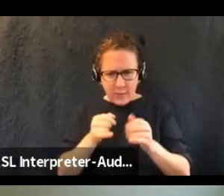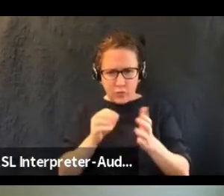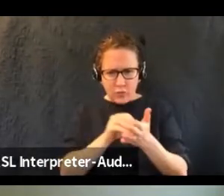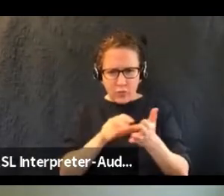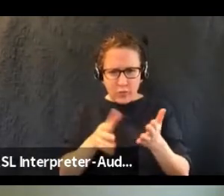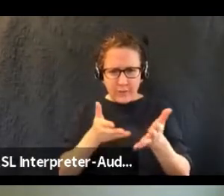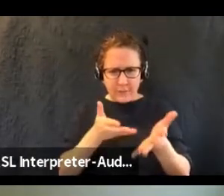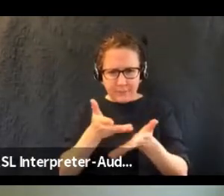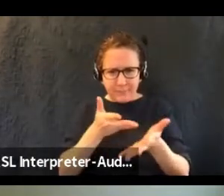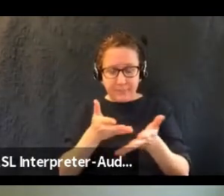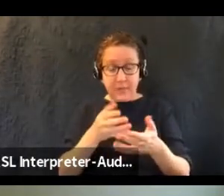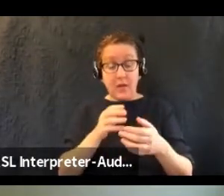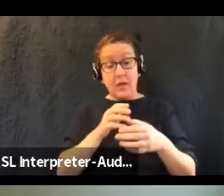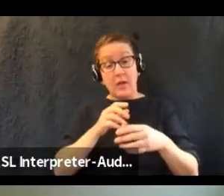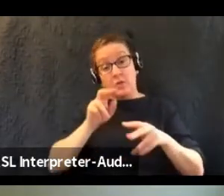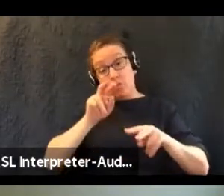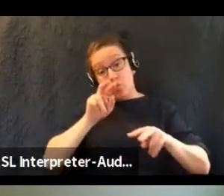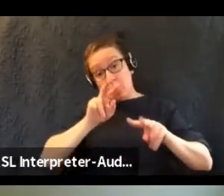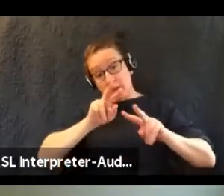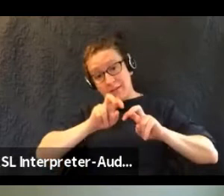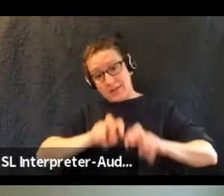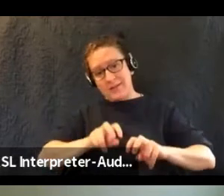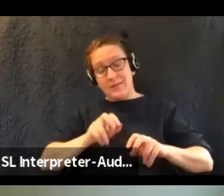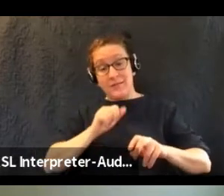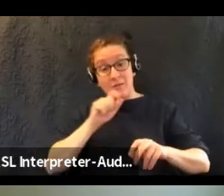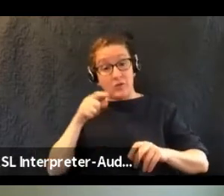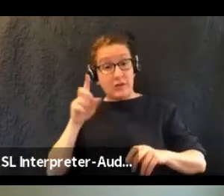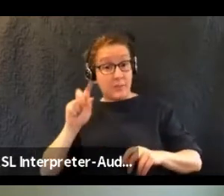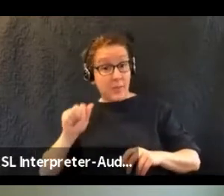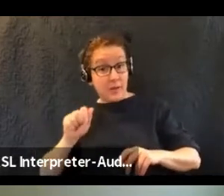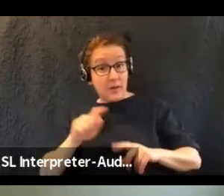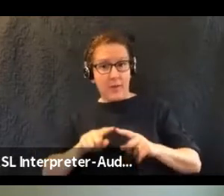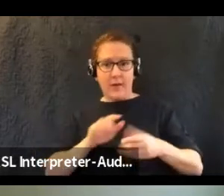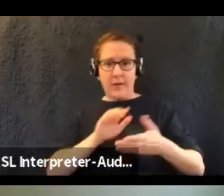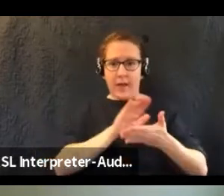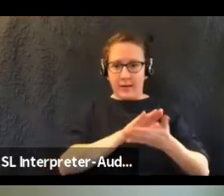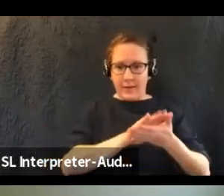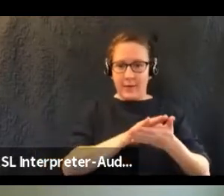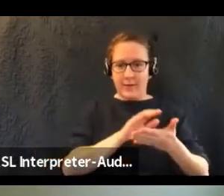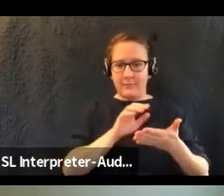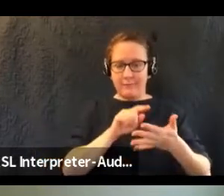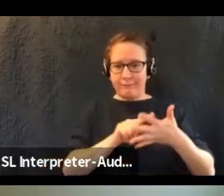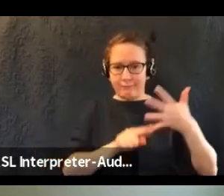not just their disability but their academics, so classroom.